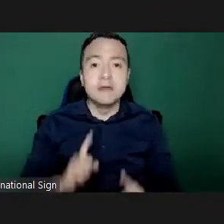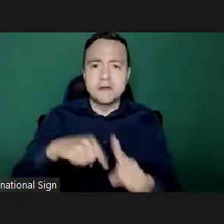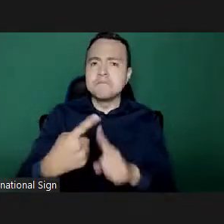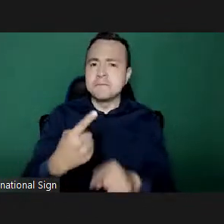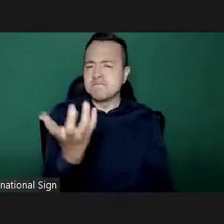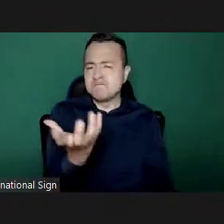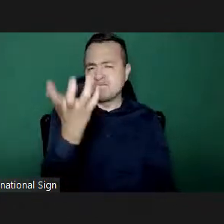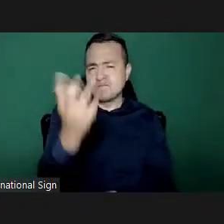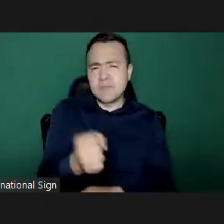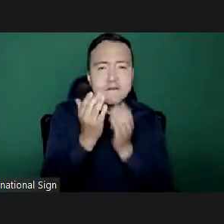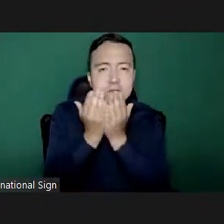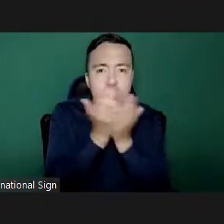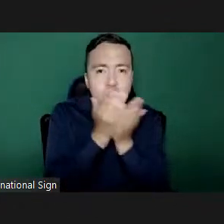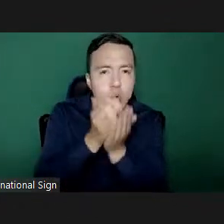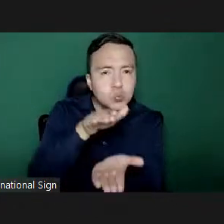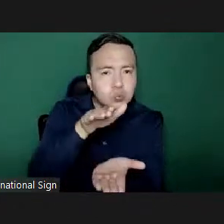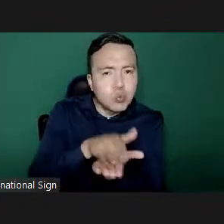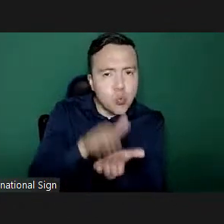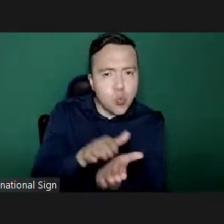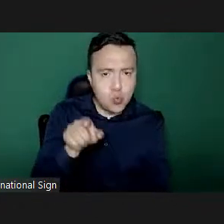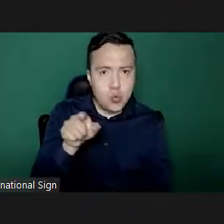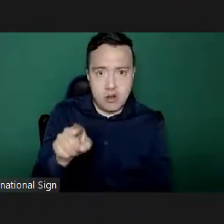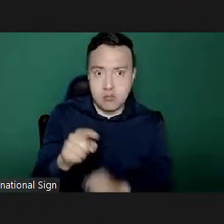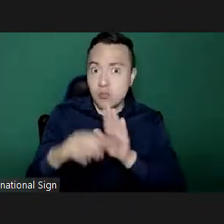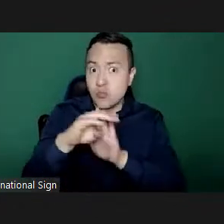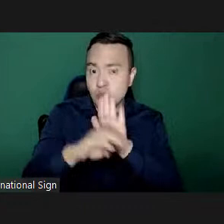But also, through the nutrition